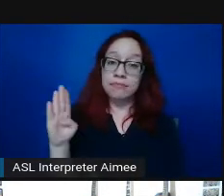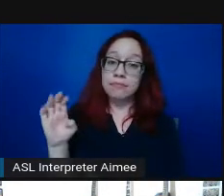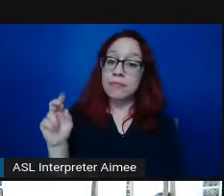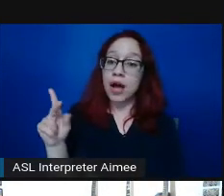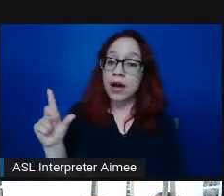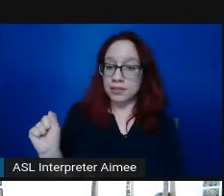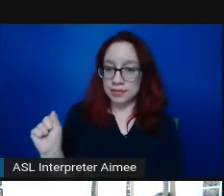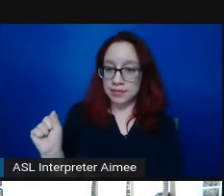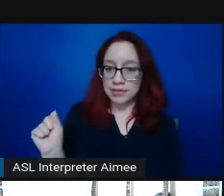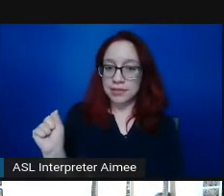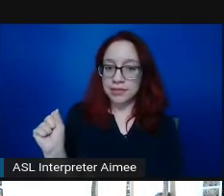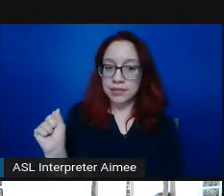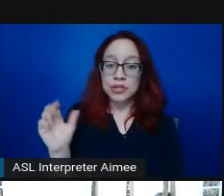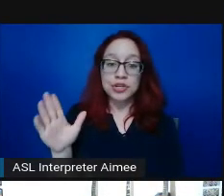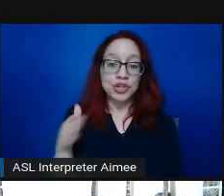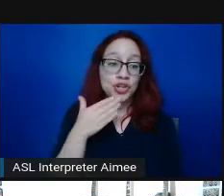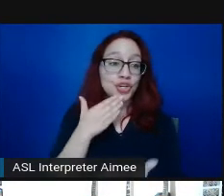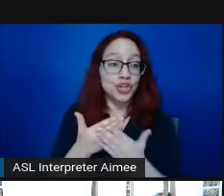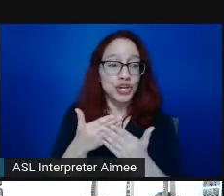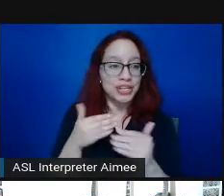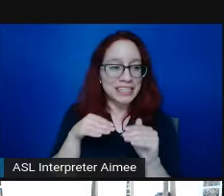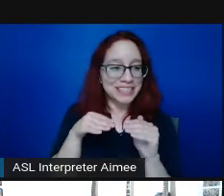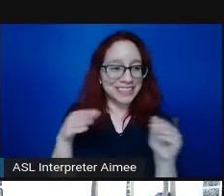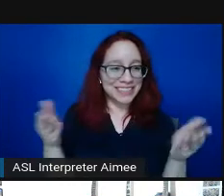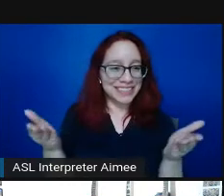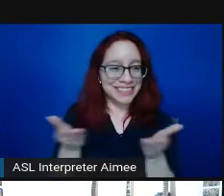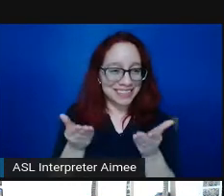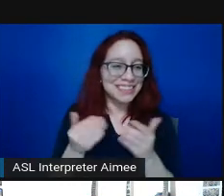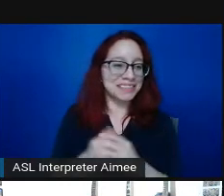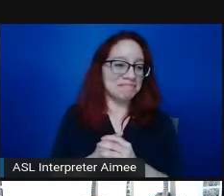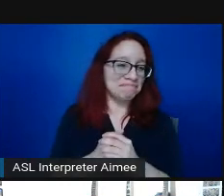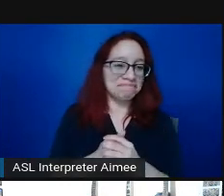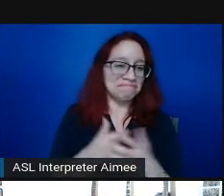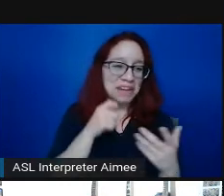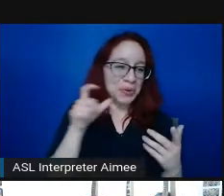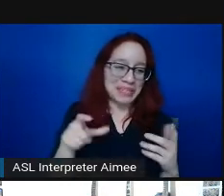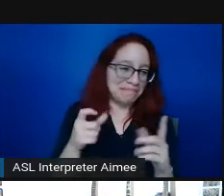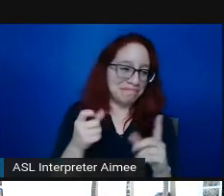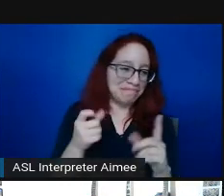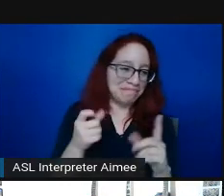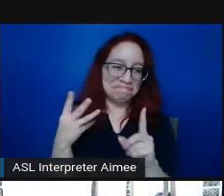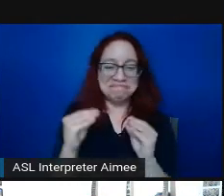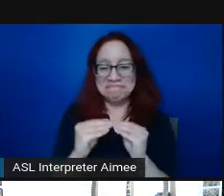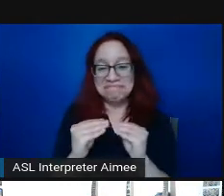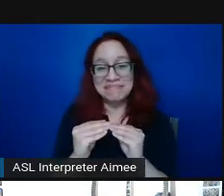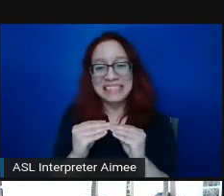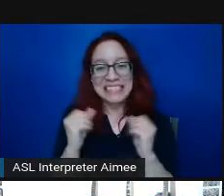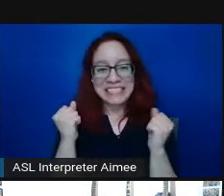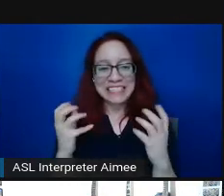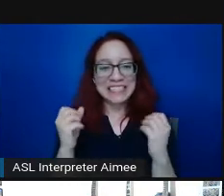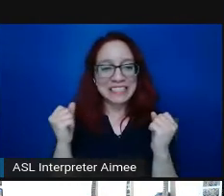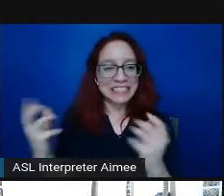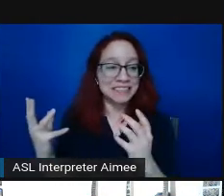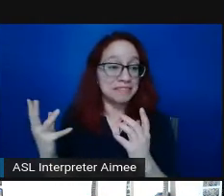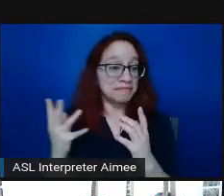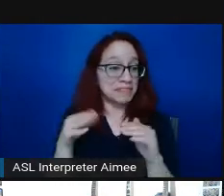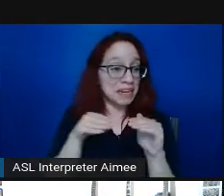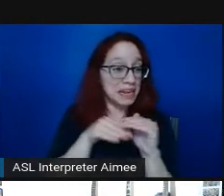It was a good introduction and so I don't need to say anymore here. I've built many, many accessible websites